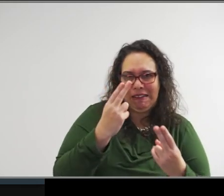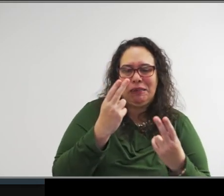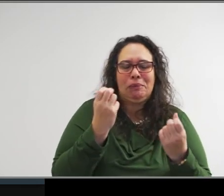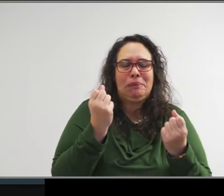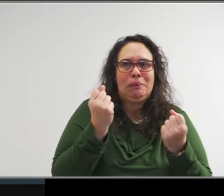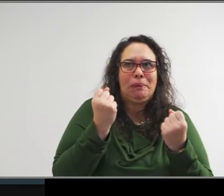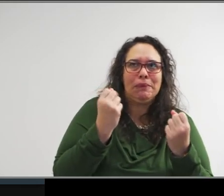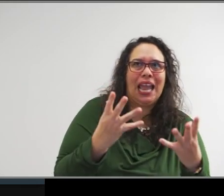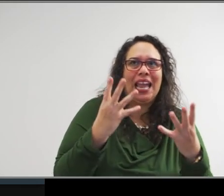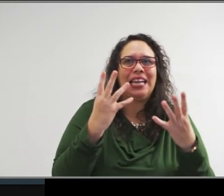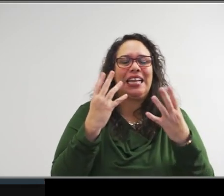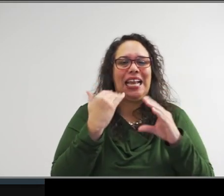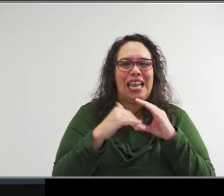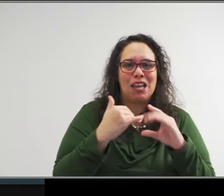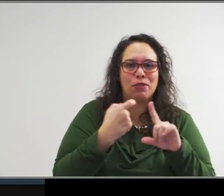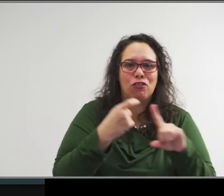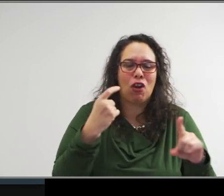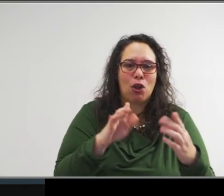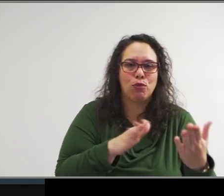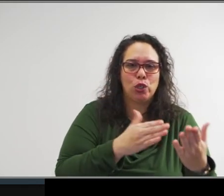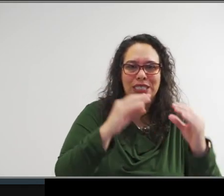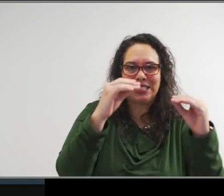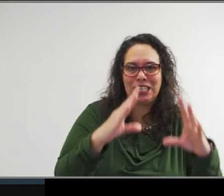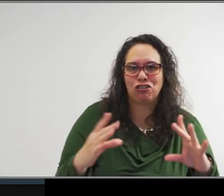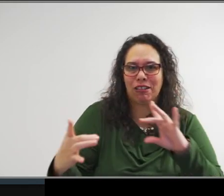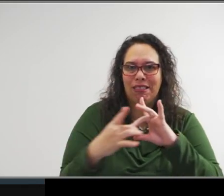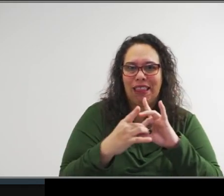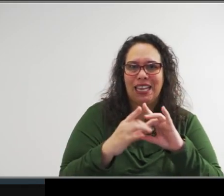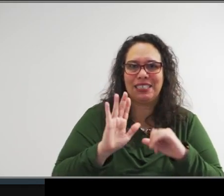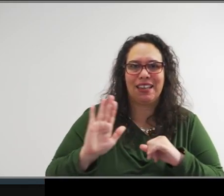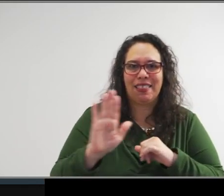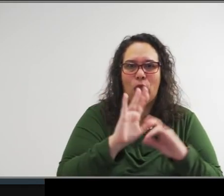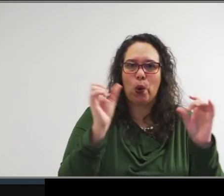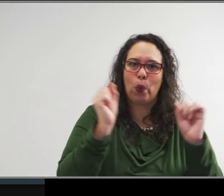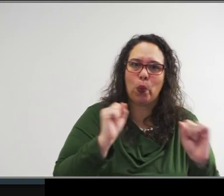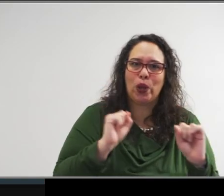from music teachers that linked to their winter concerts,